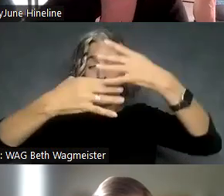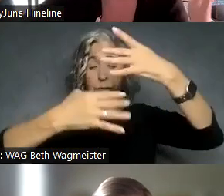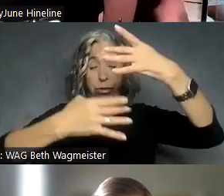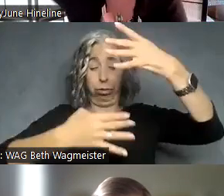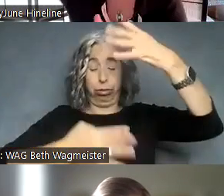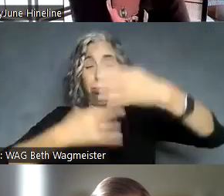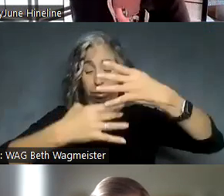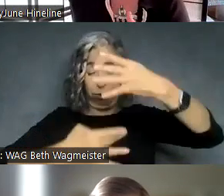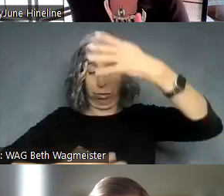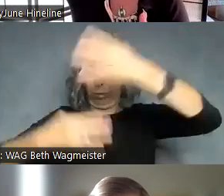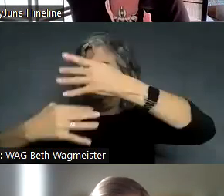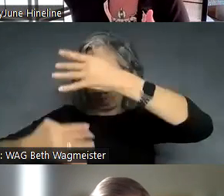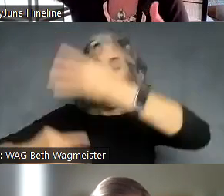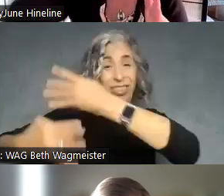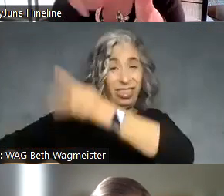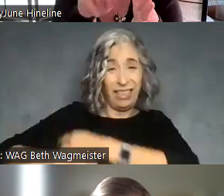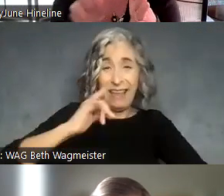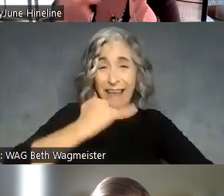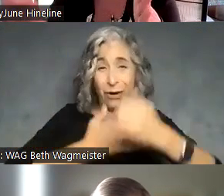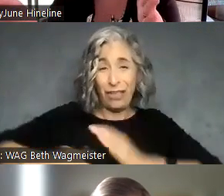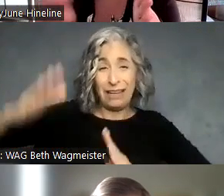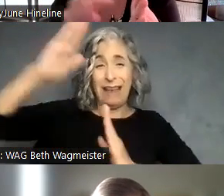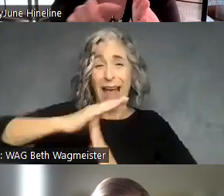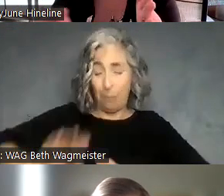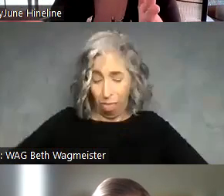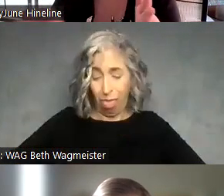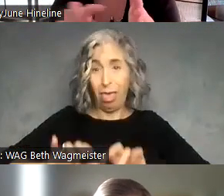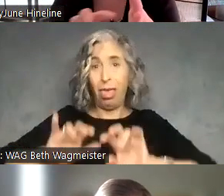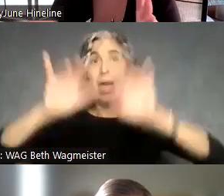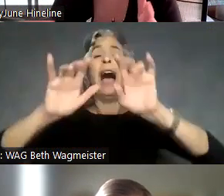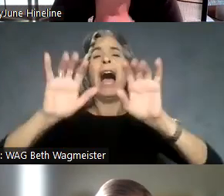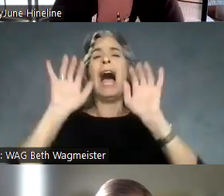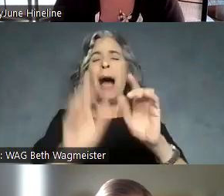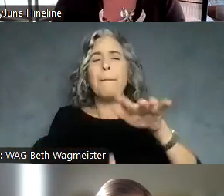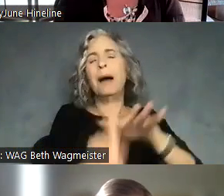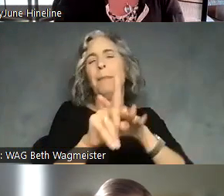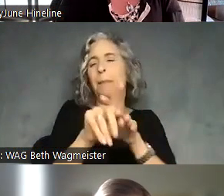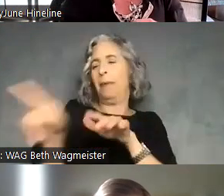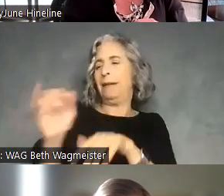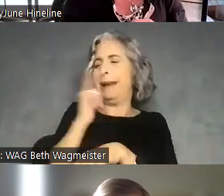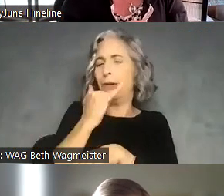but it's all around that form. A lot of these are forms. But improving the way we talk about